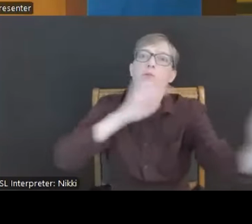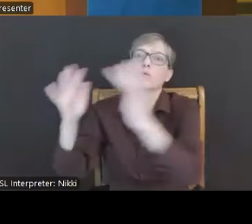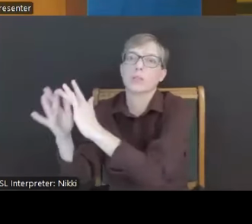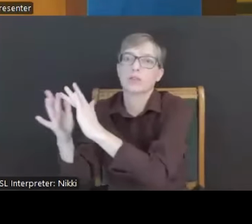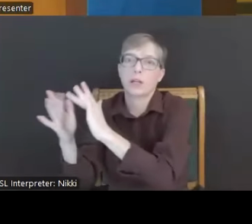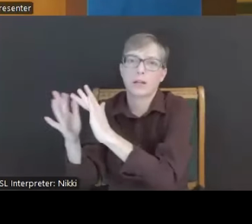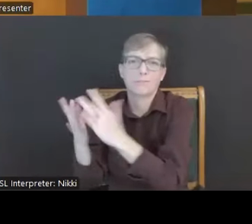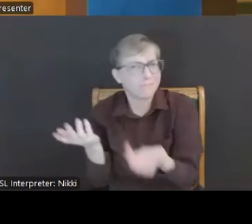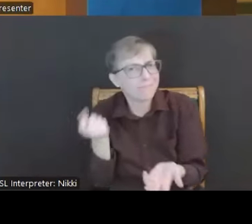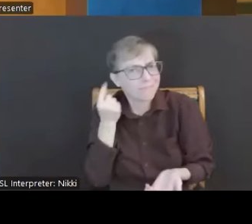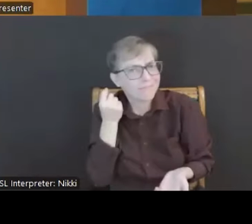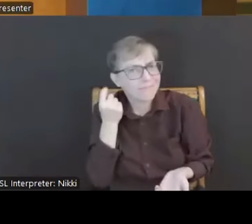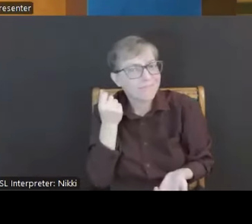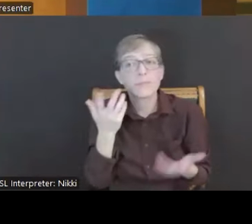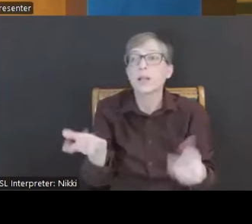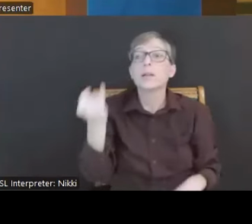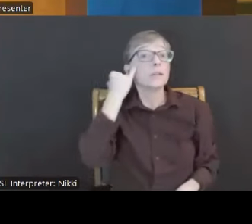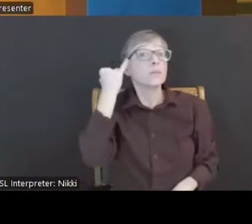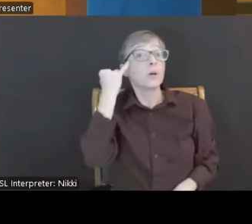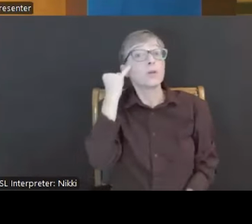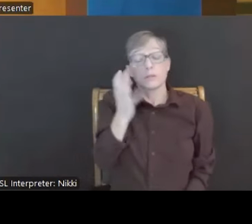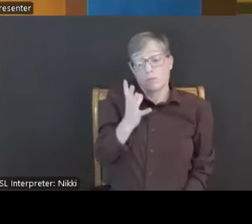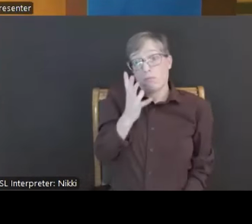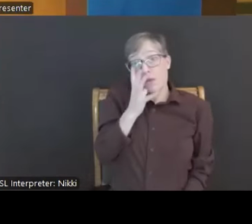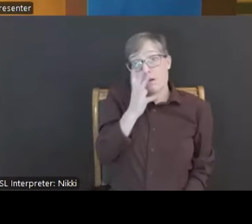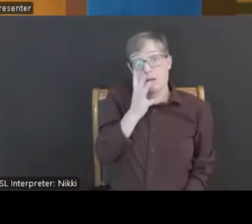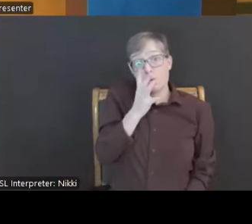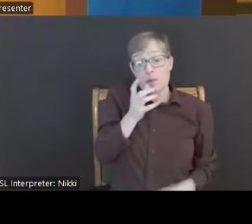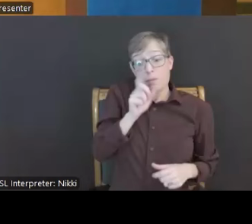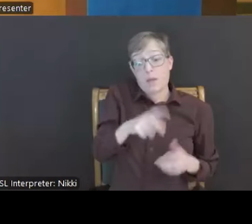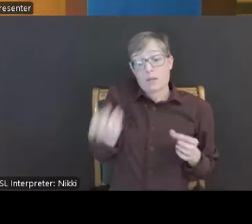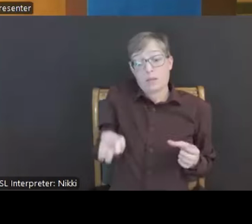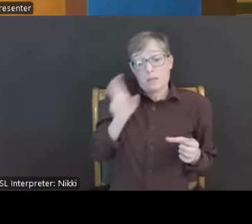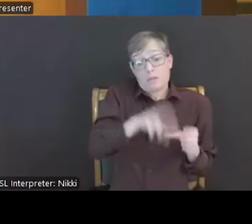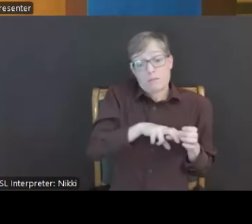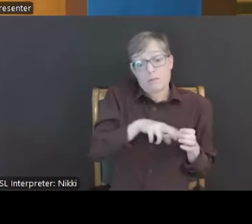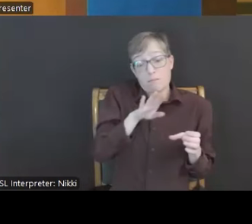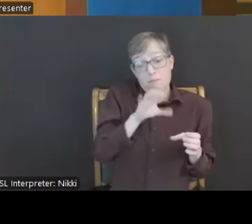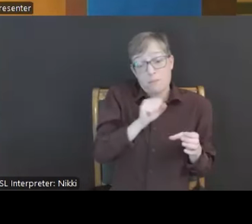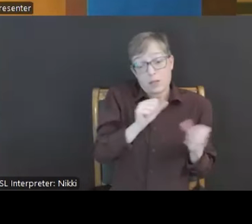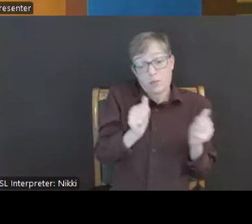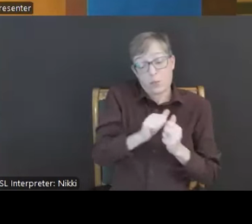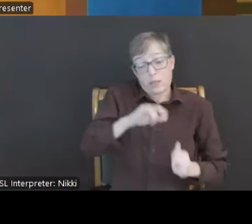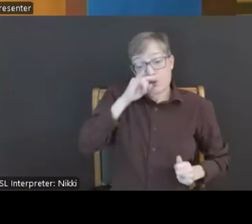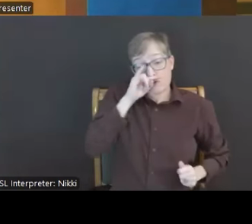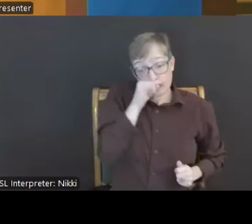has to take a bus to bring kiddo to Services how do we then get medical Motors involved and those